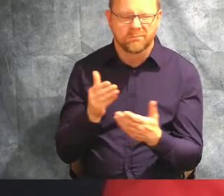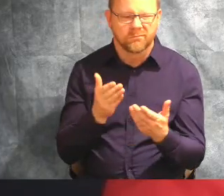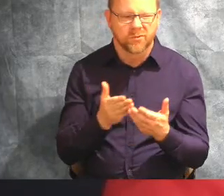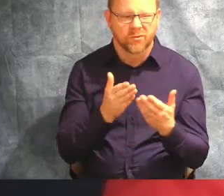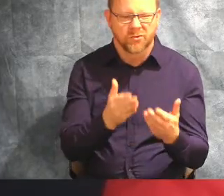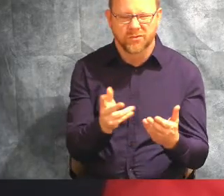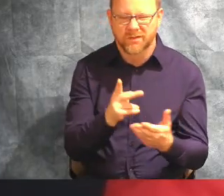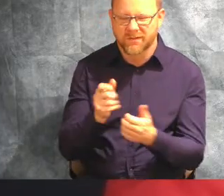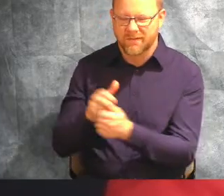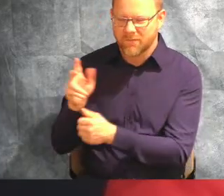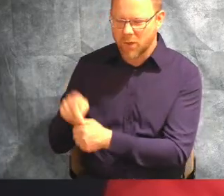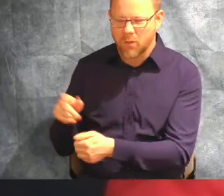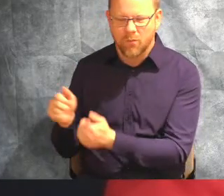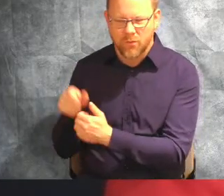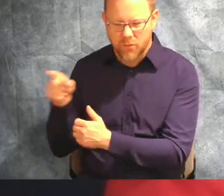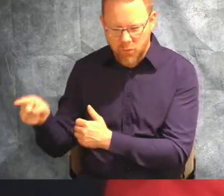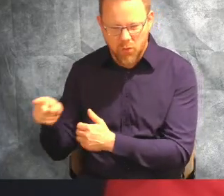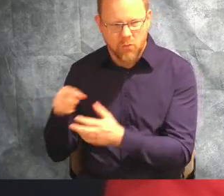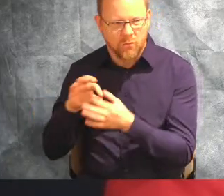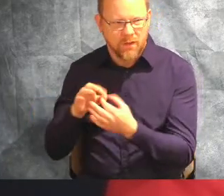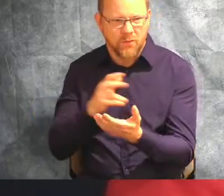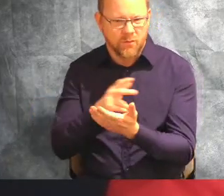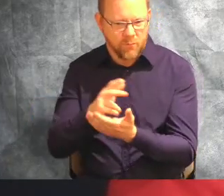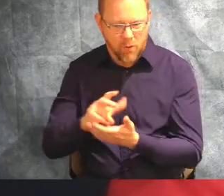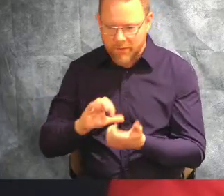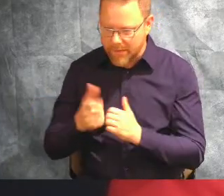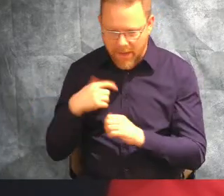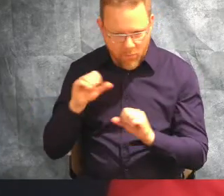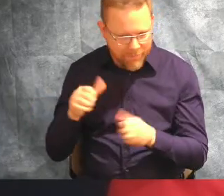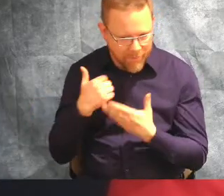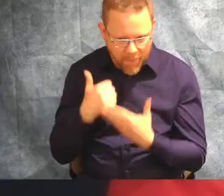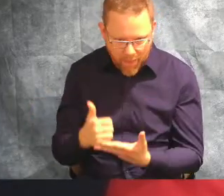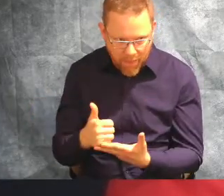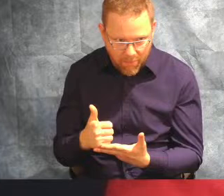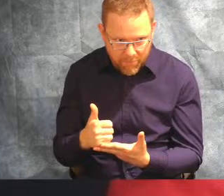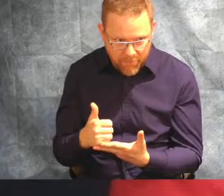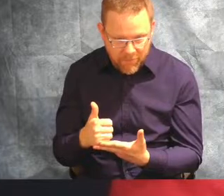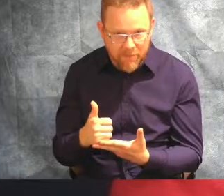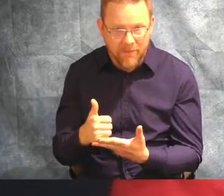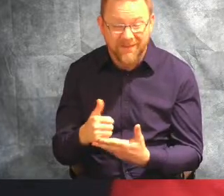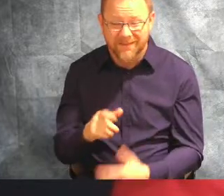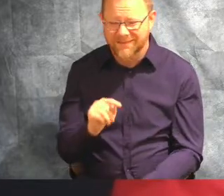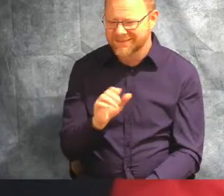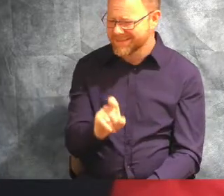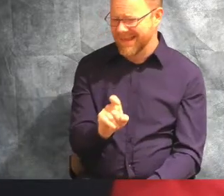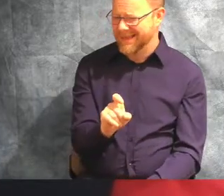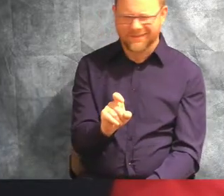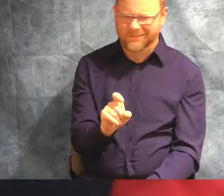uh, Mr. Aluotto on the parking where we can help, but as far as taxing and all that, I'm not in